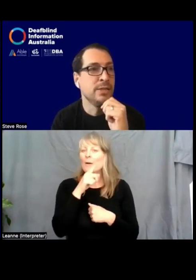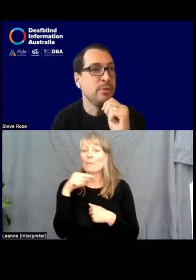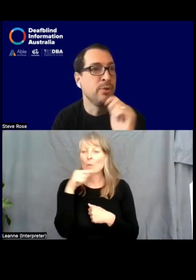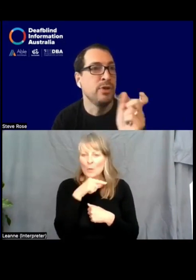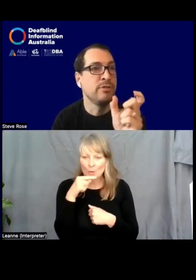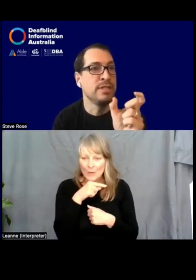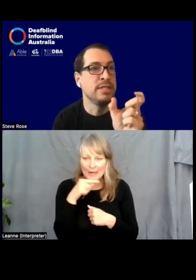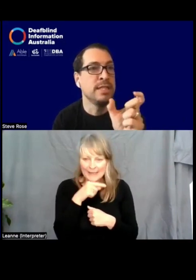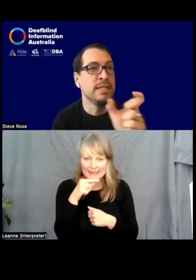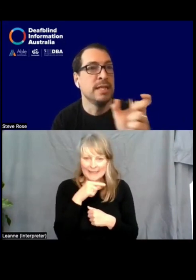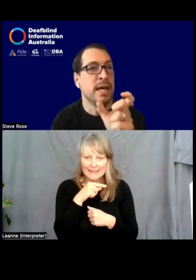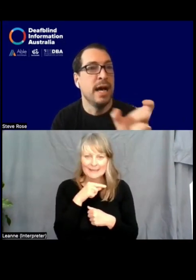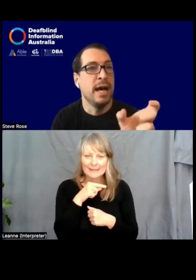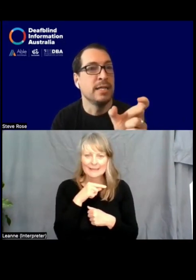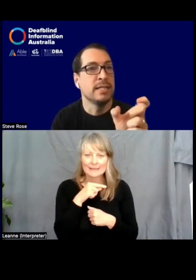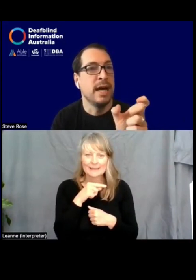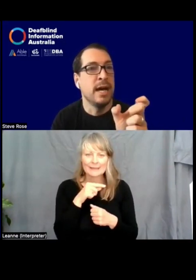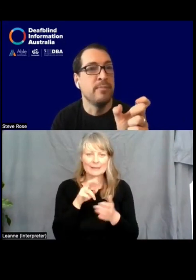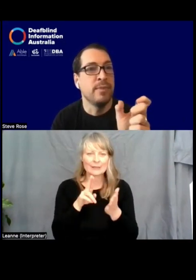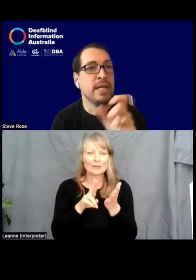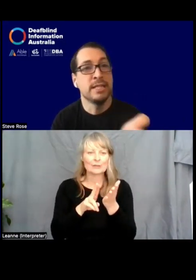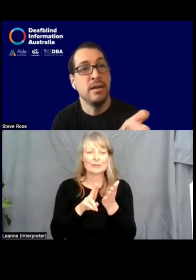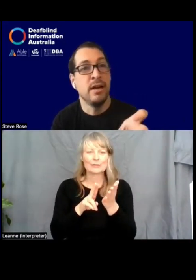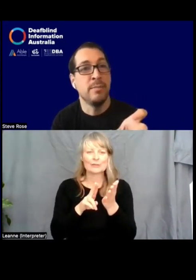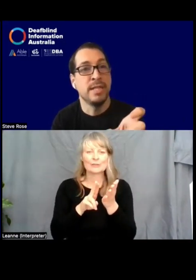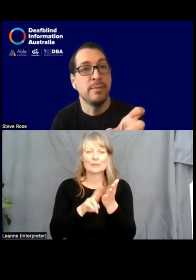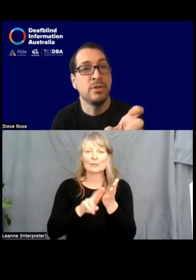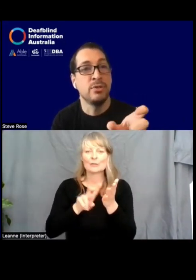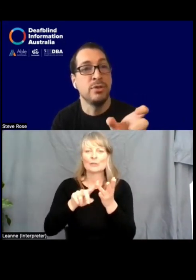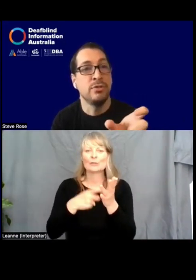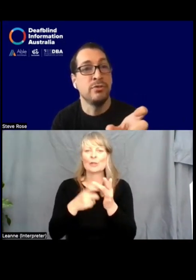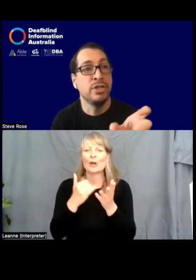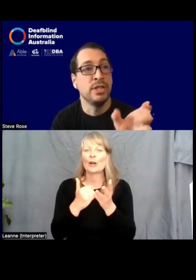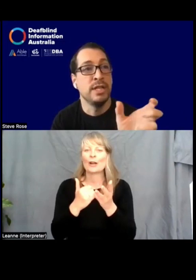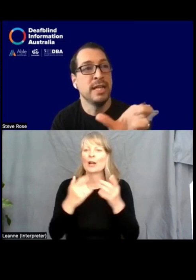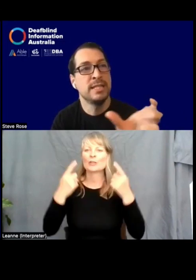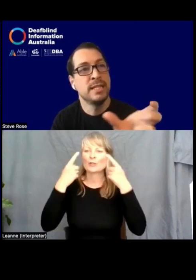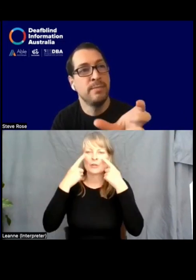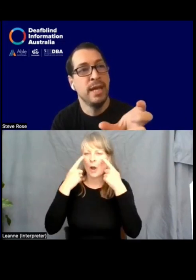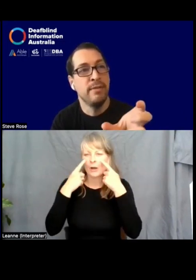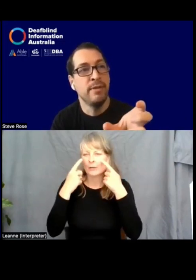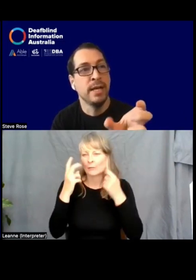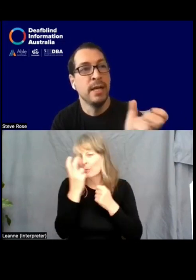He's a little boy with Norrie's disease. He has no light perception or useful vision. He has some hearing